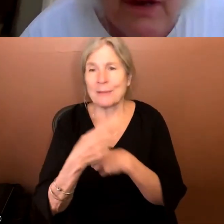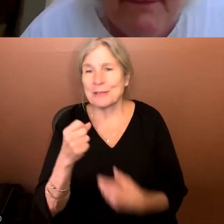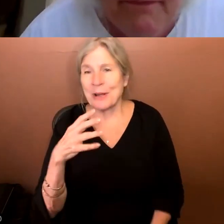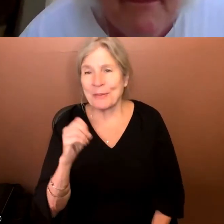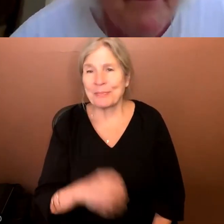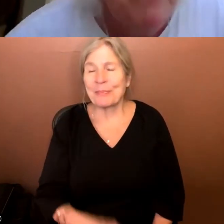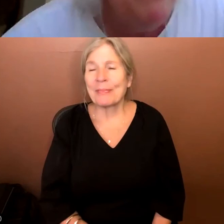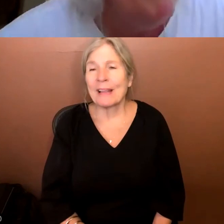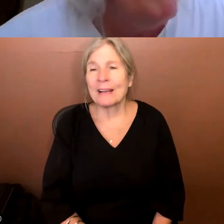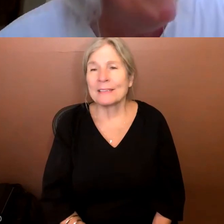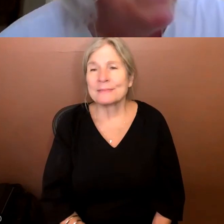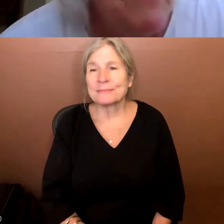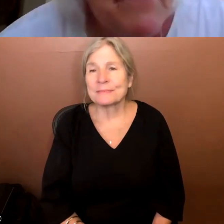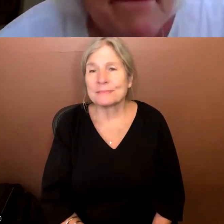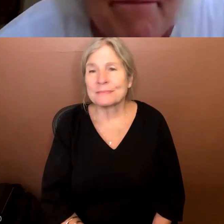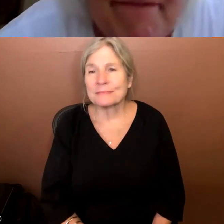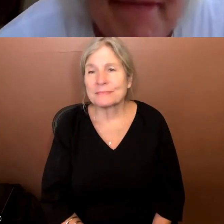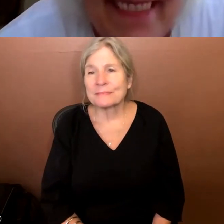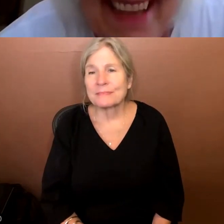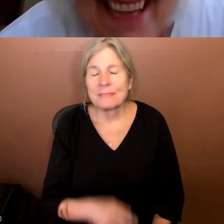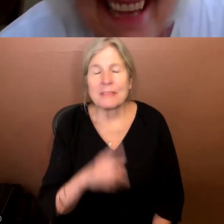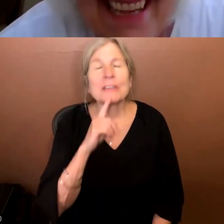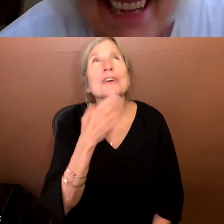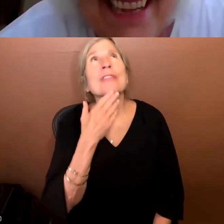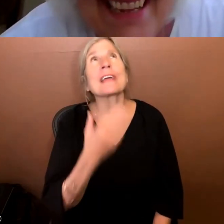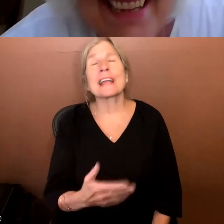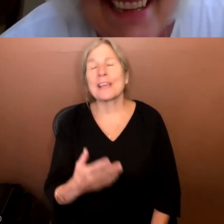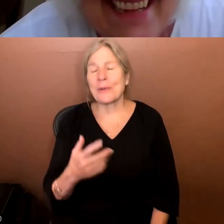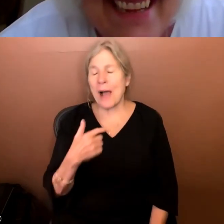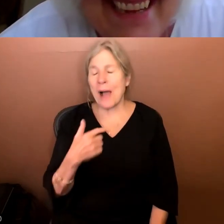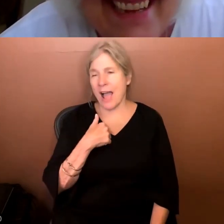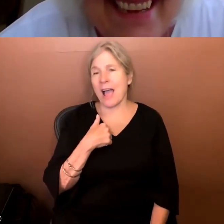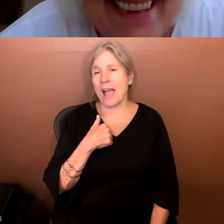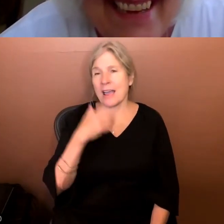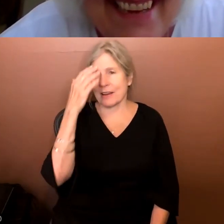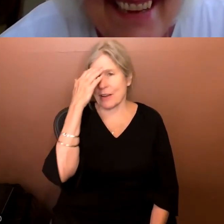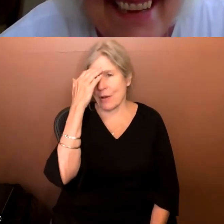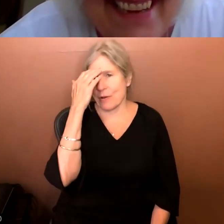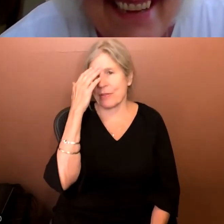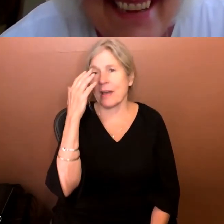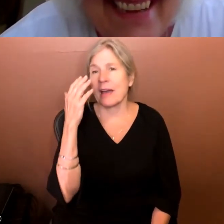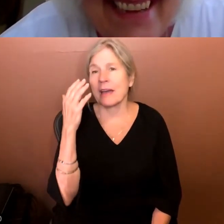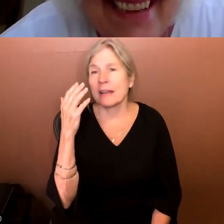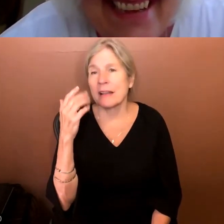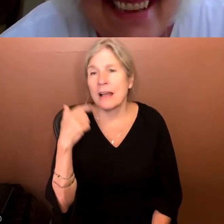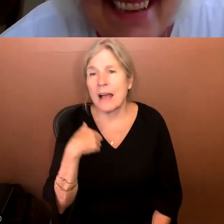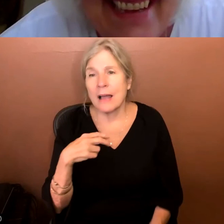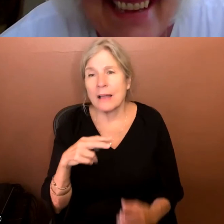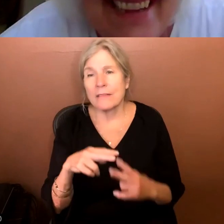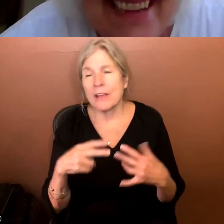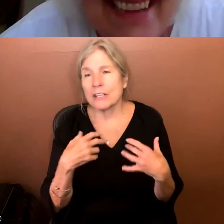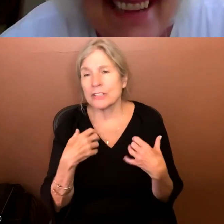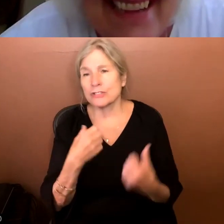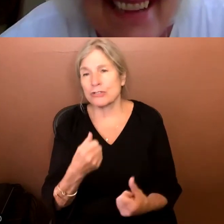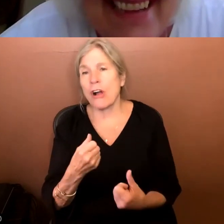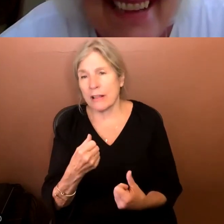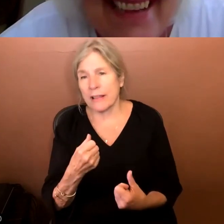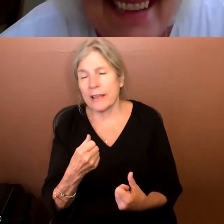to. Ann Cunningham: Sure. Thank you. I know that I'm very strongly oriented from